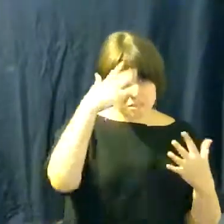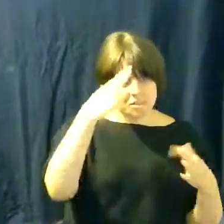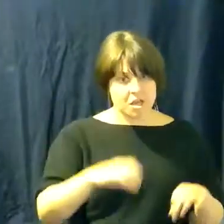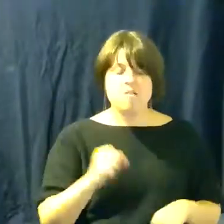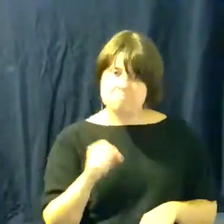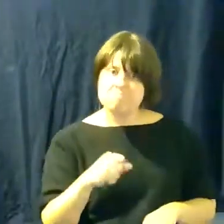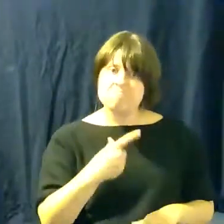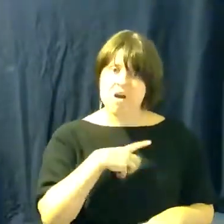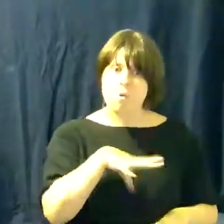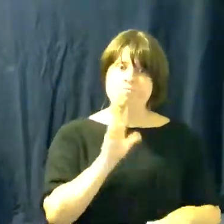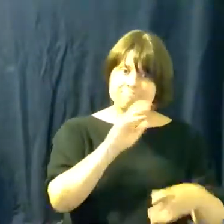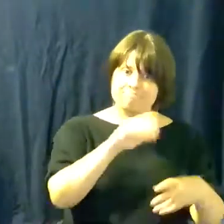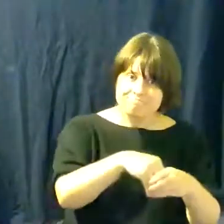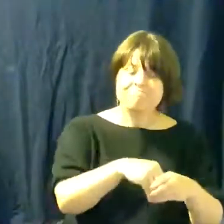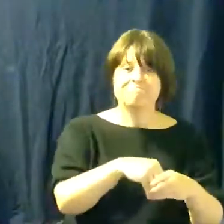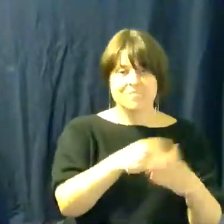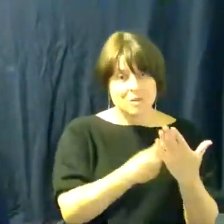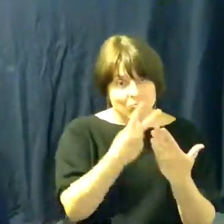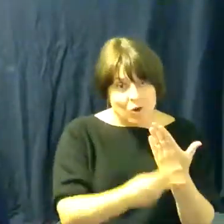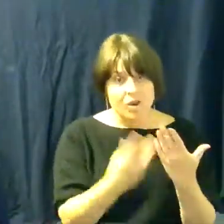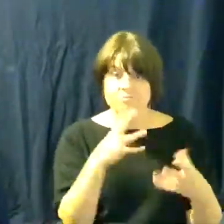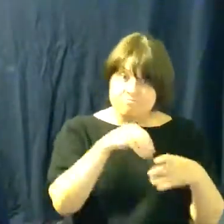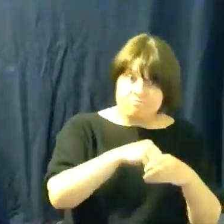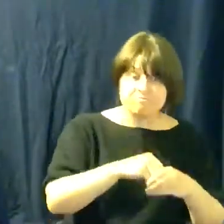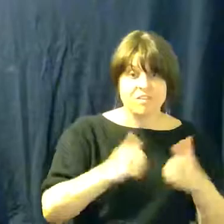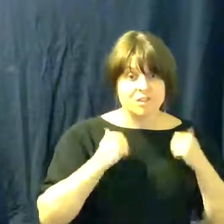more information and, hopefully,